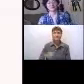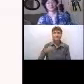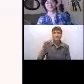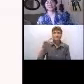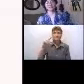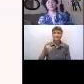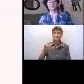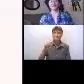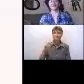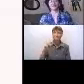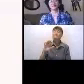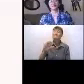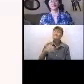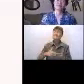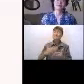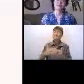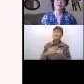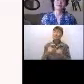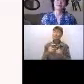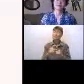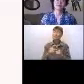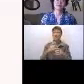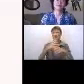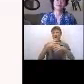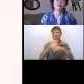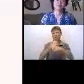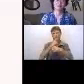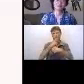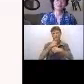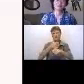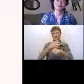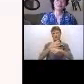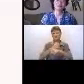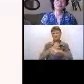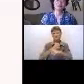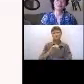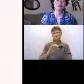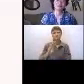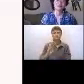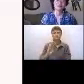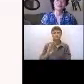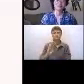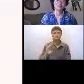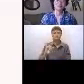honestly, for those of you who are interested in.